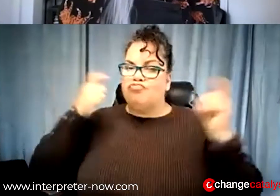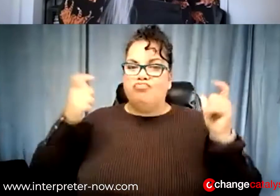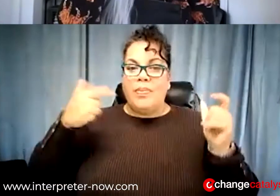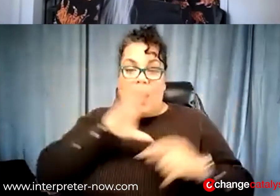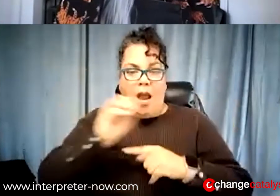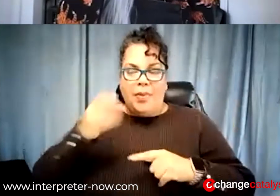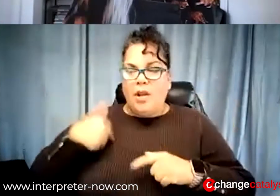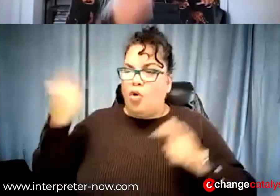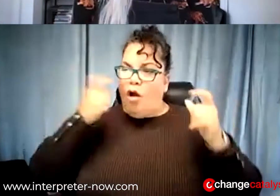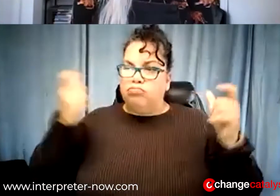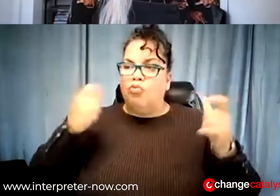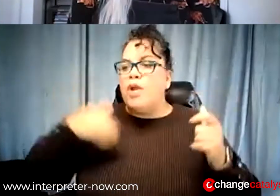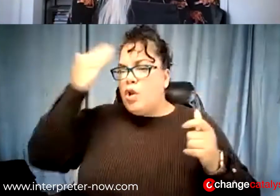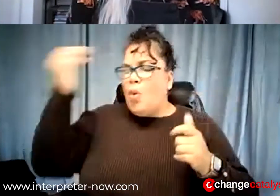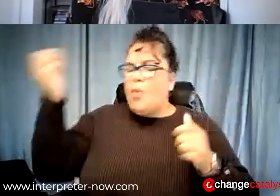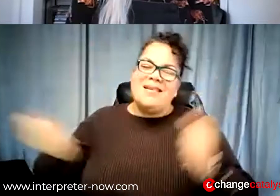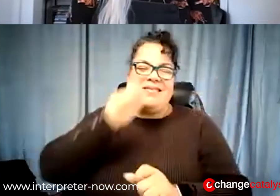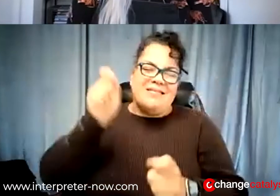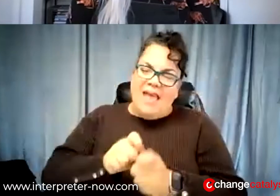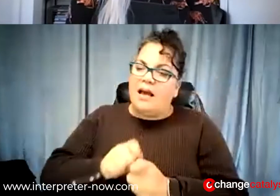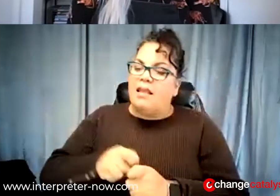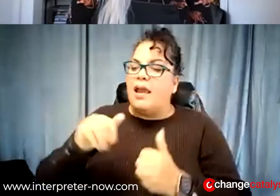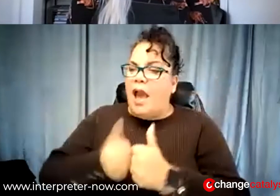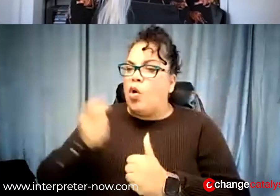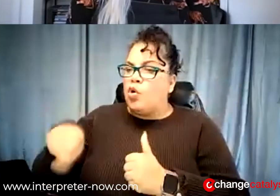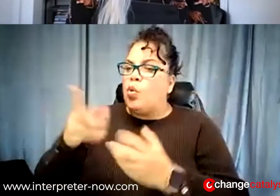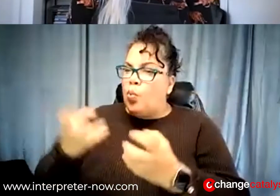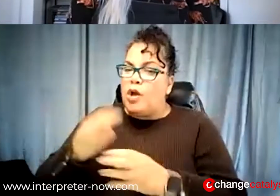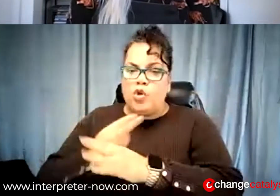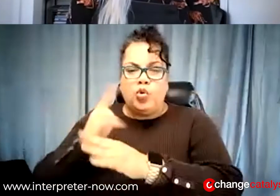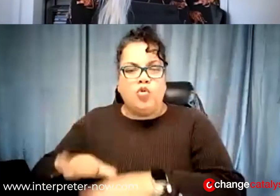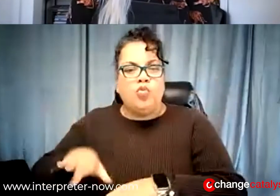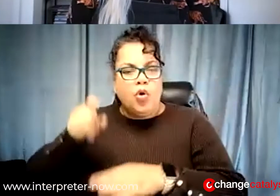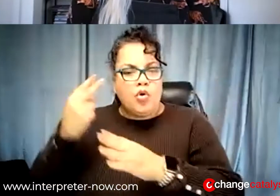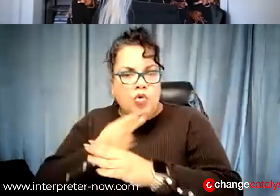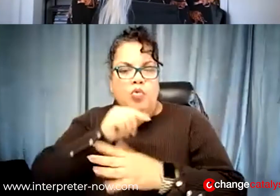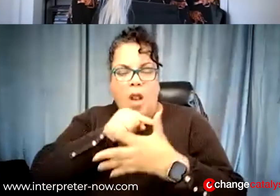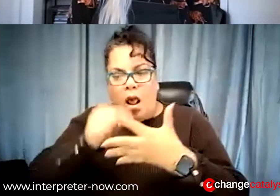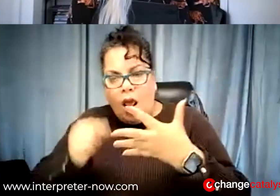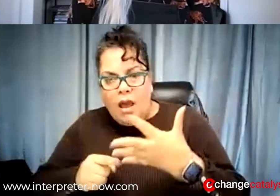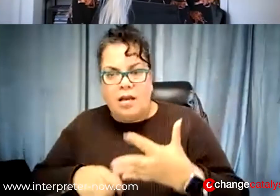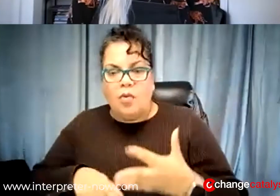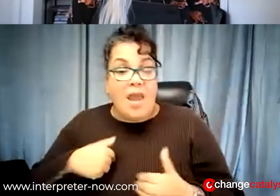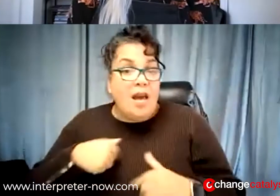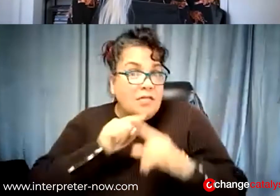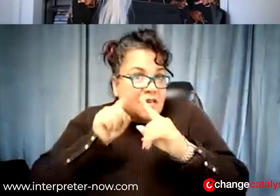that we know exactly how people want to use what we're building or what they need. We have some really big visions that are guiding us.